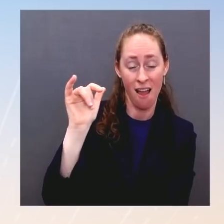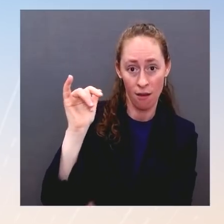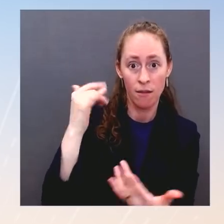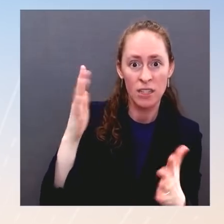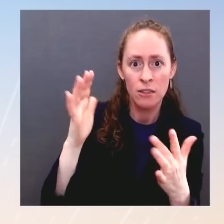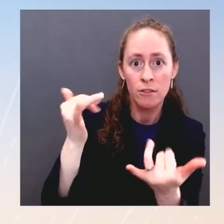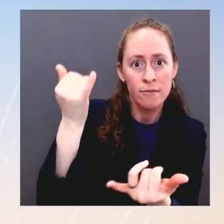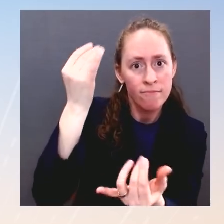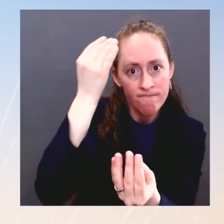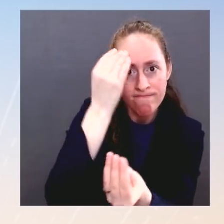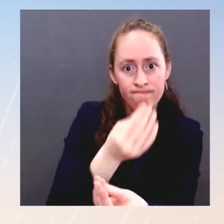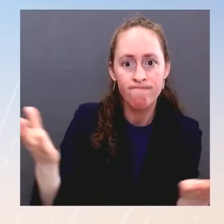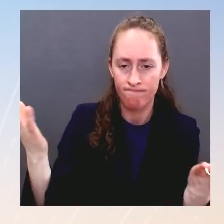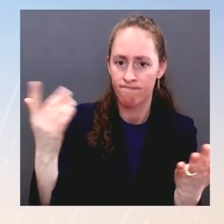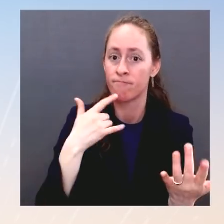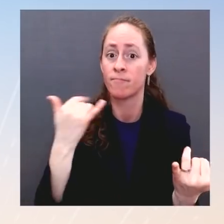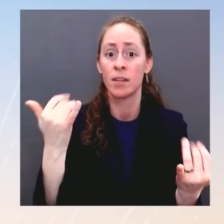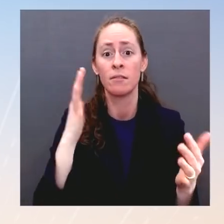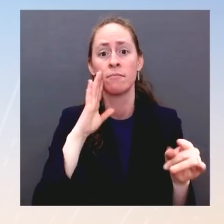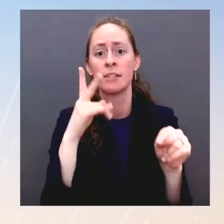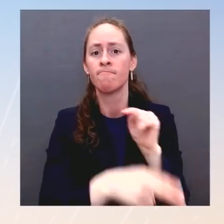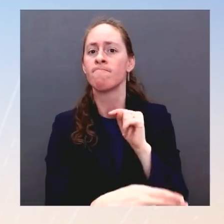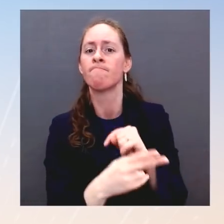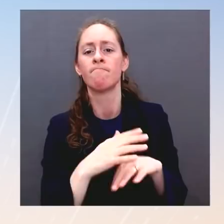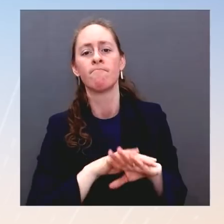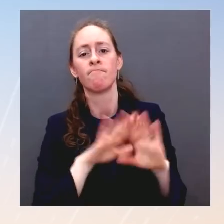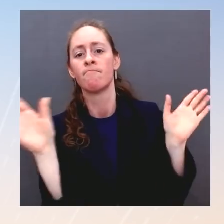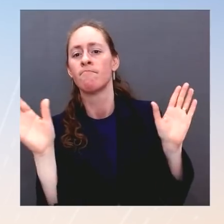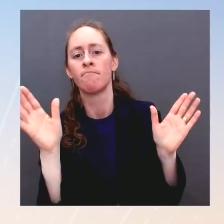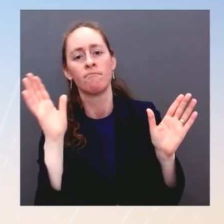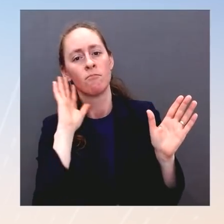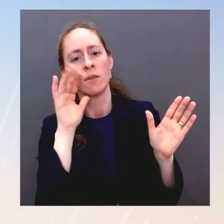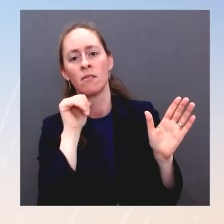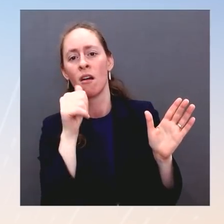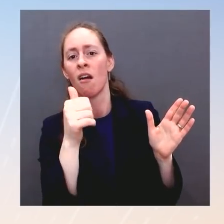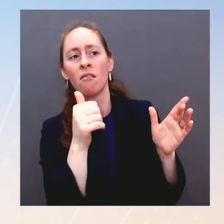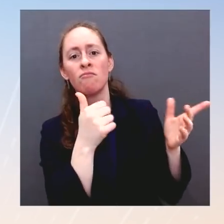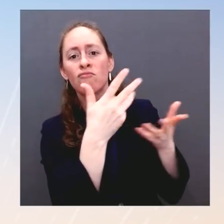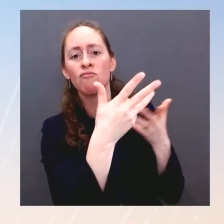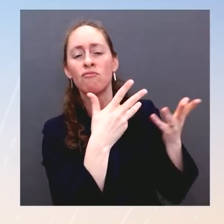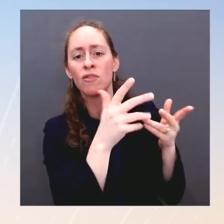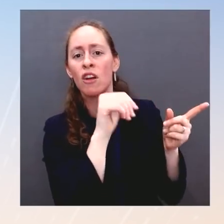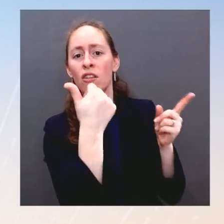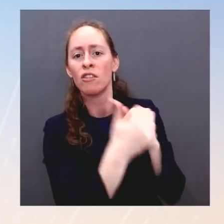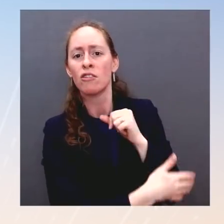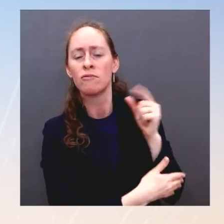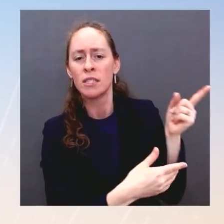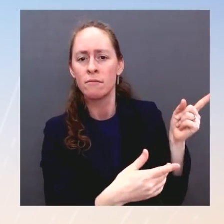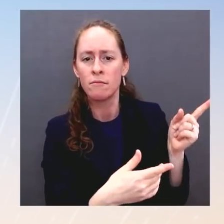So I don't have any more comments on it. The Press: One more on the State of the Union, Jen. Ms. Psaki: Okay. The Press: Can you preview a little bit on the foreign policy portion